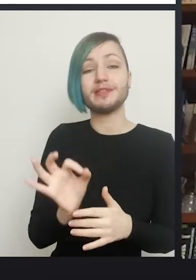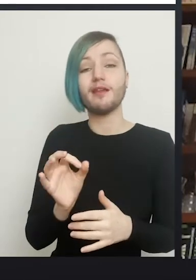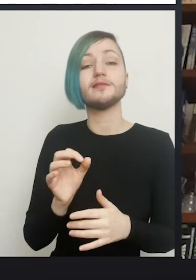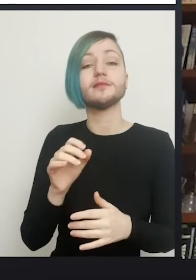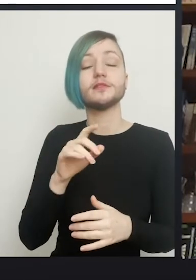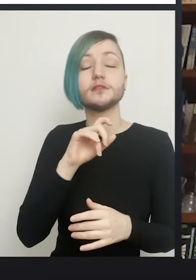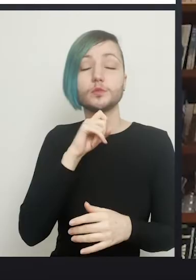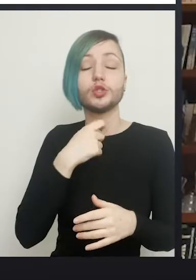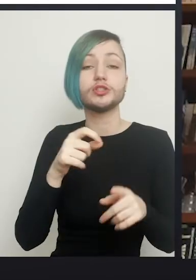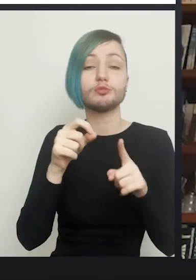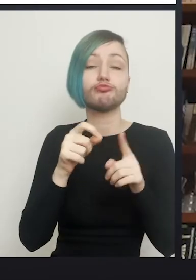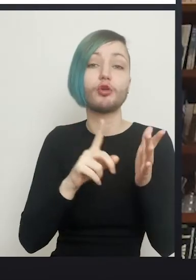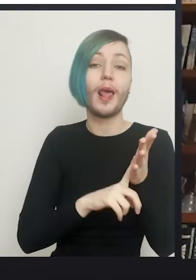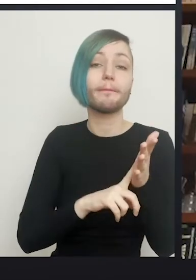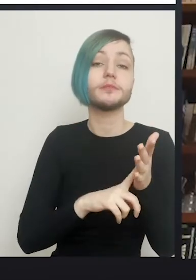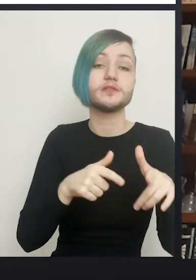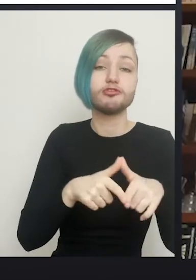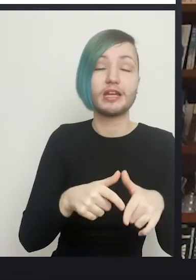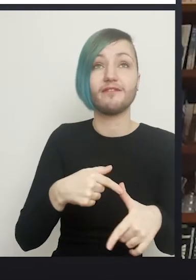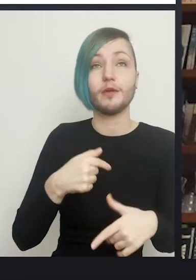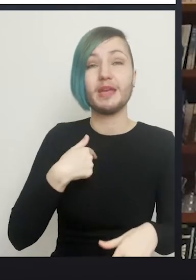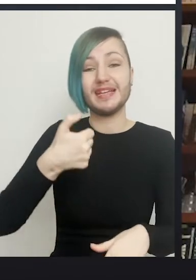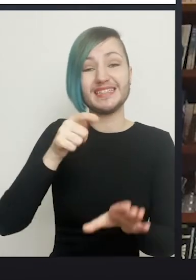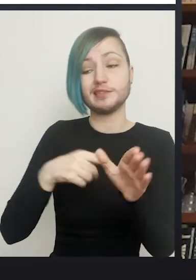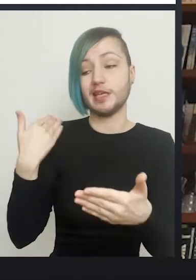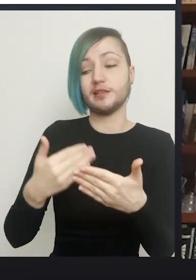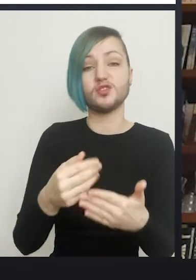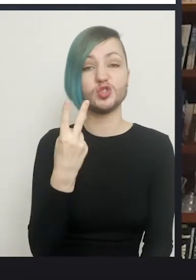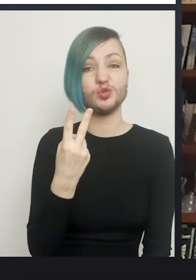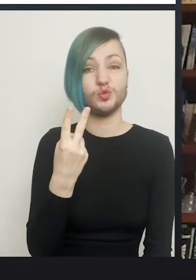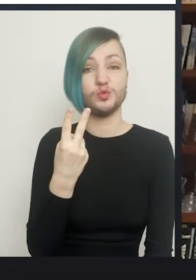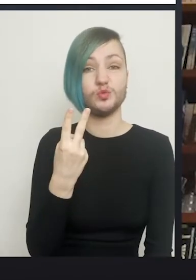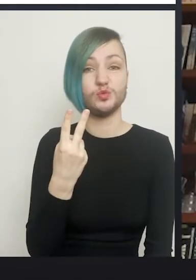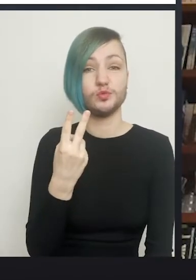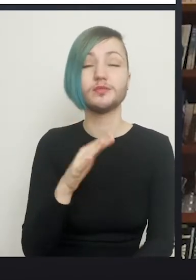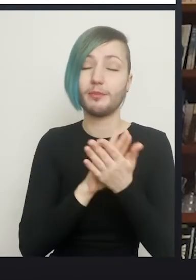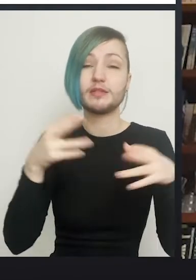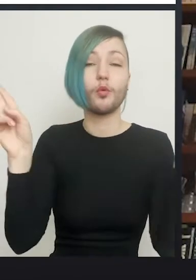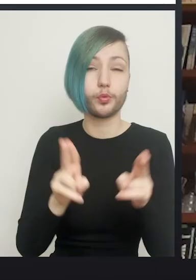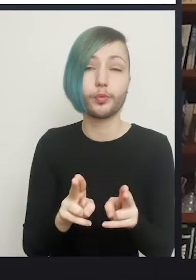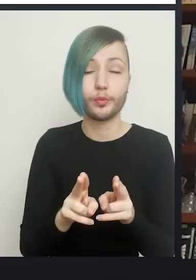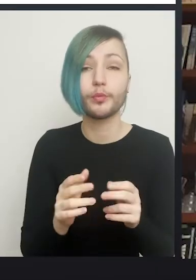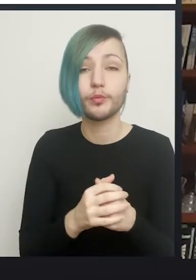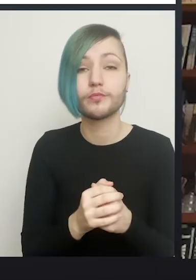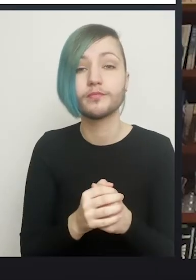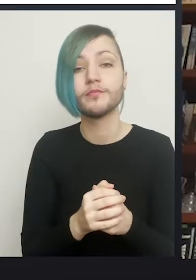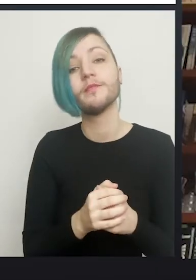I've had two in the last six years, so it's really come right down. I think this is partly the mobilisation,